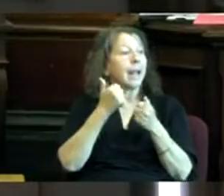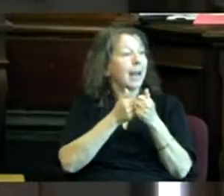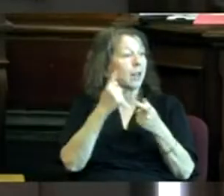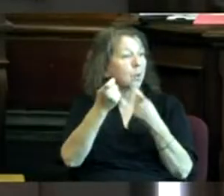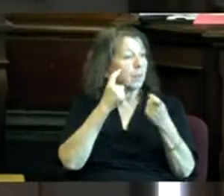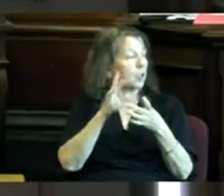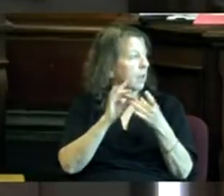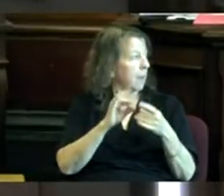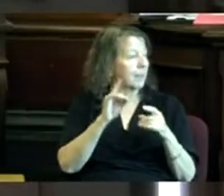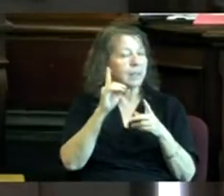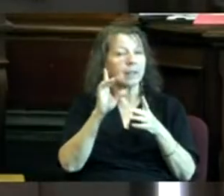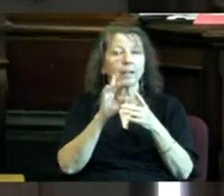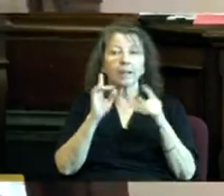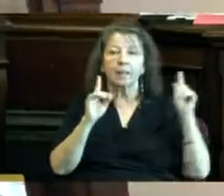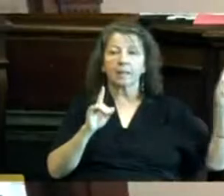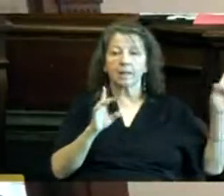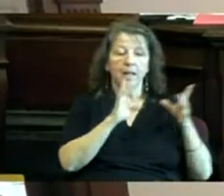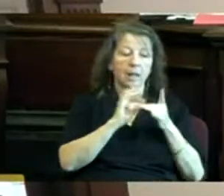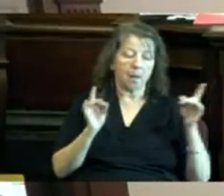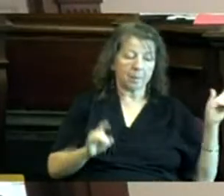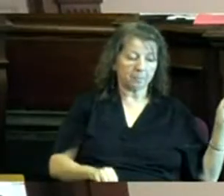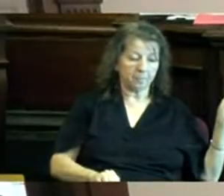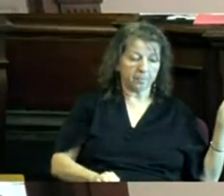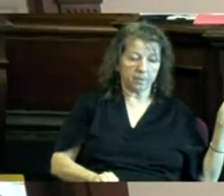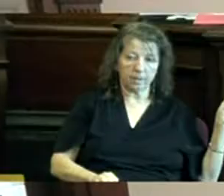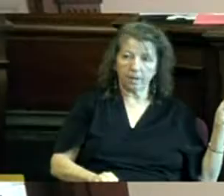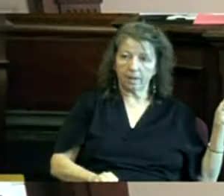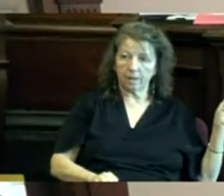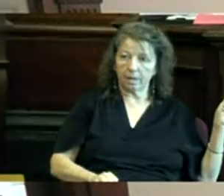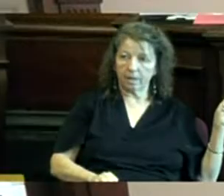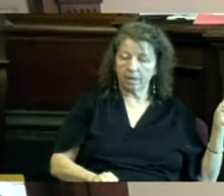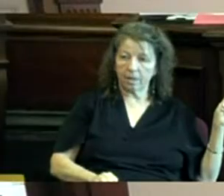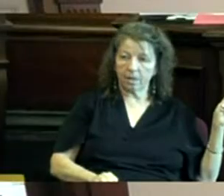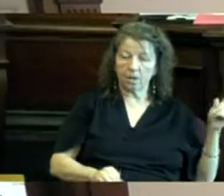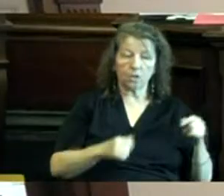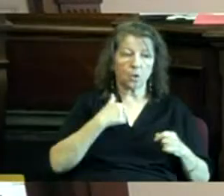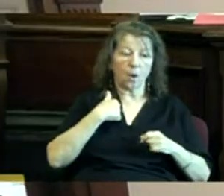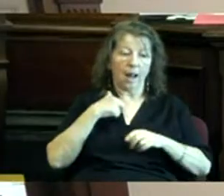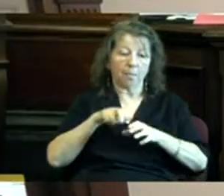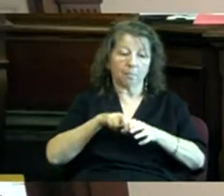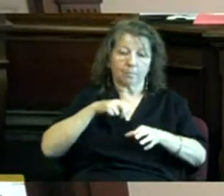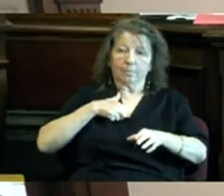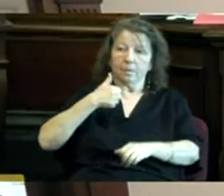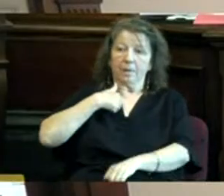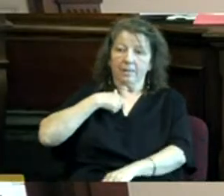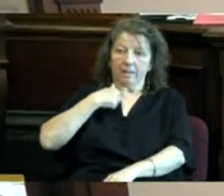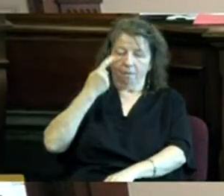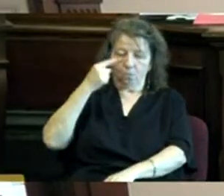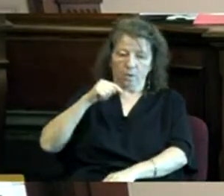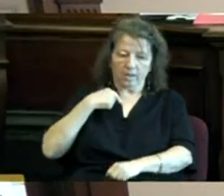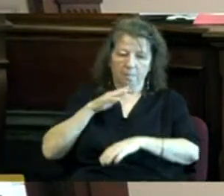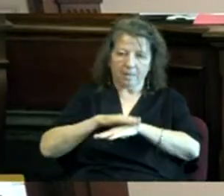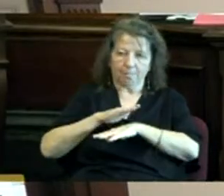agreement with Puerto Rican Festival incorporated. Any questions, comments or concerns?